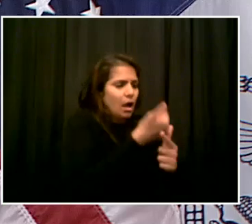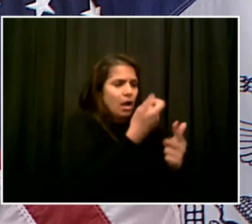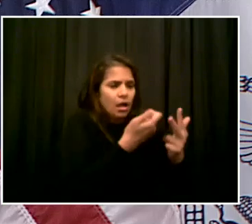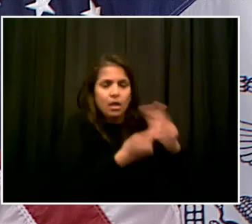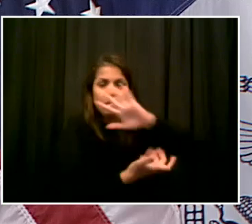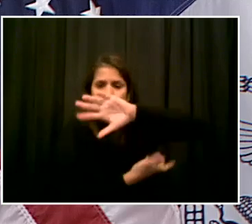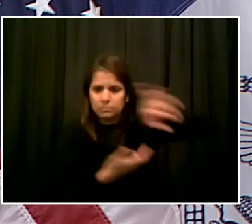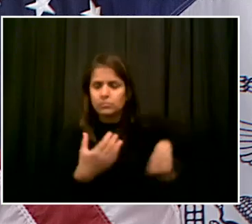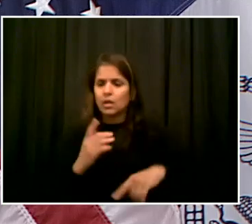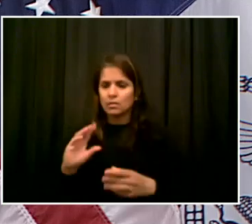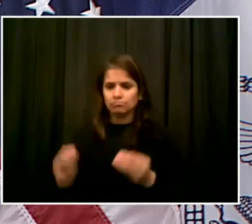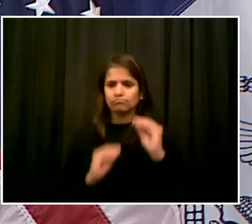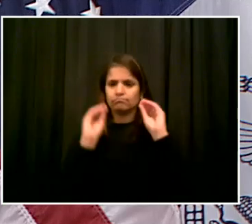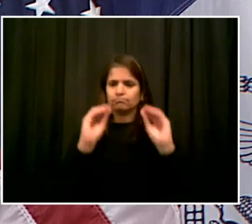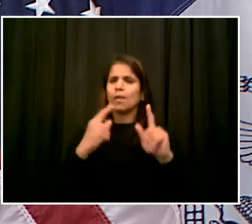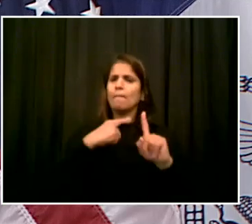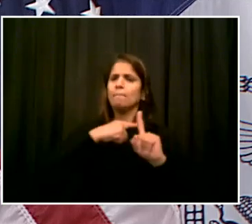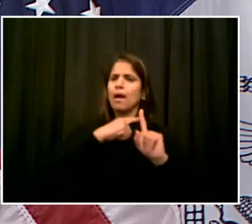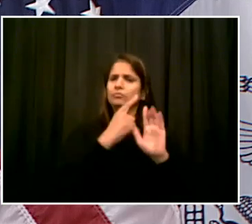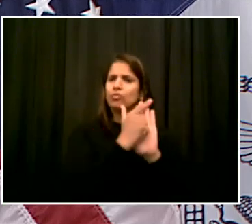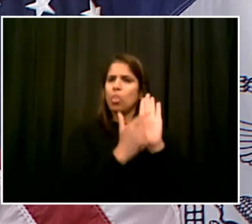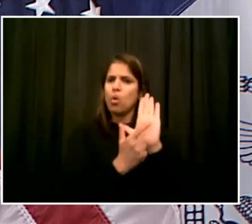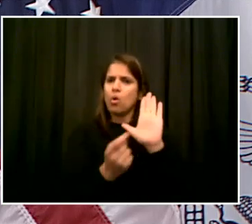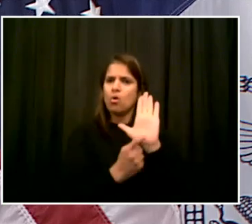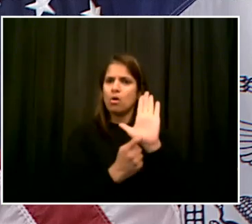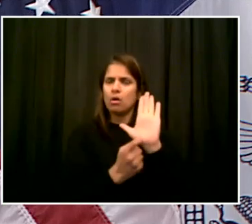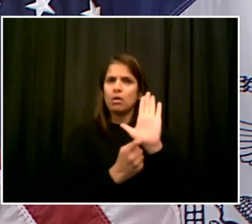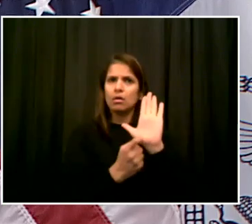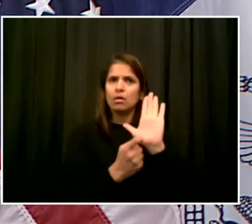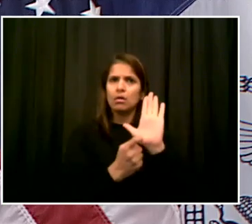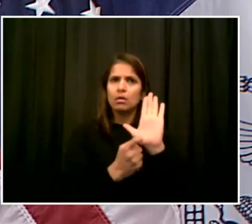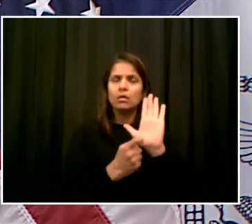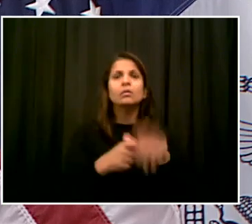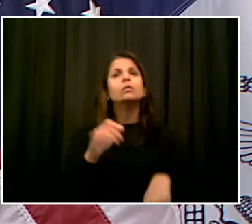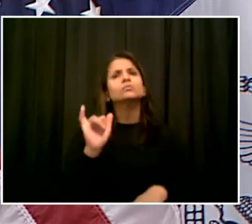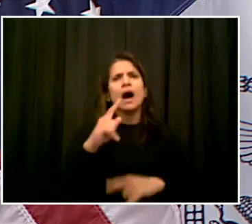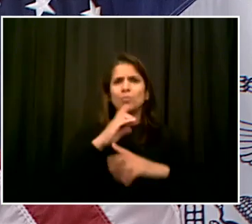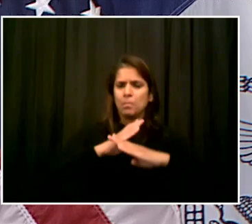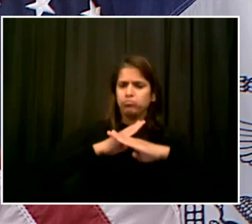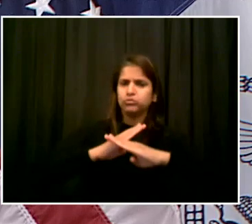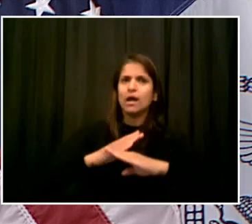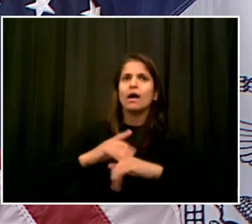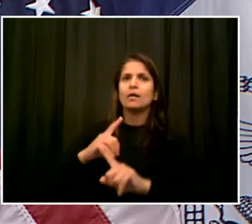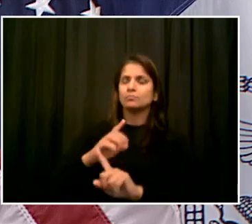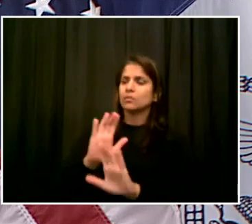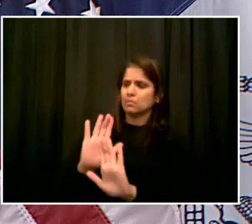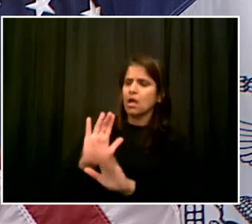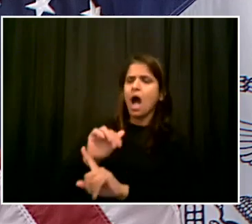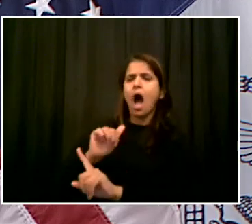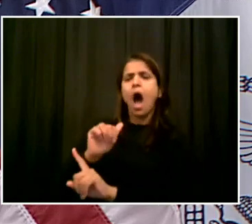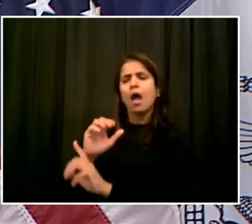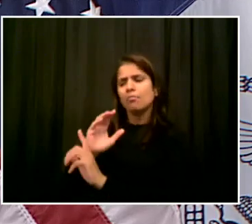MIGHT ENDANGER THEM. I DO NOTWA NT ANY POLICE OFFICERS HOME ADDRESS MADE PUBLIC, REMEMBER OUR POLICE OFFICERS, THEY' ASKED TO